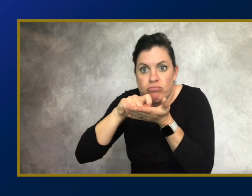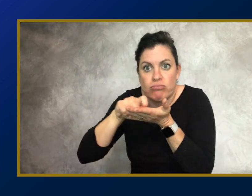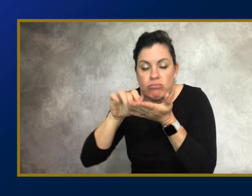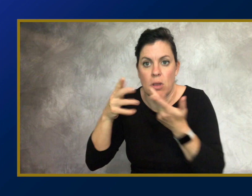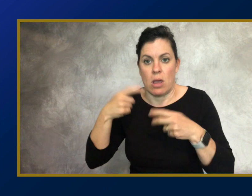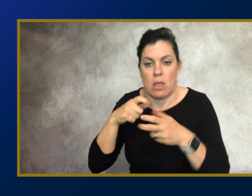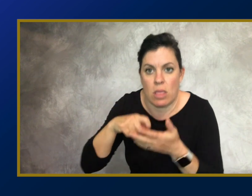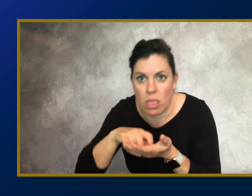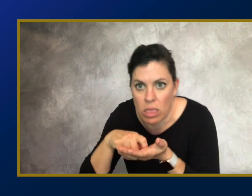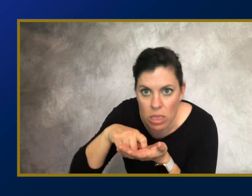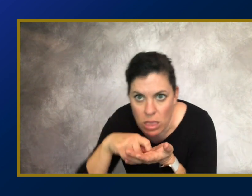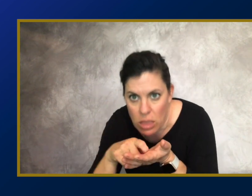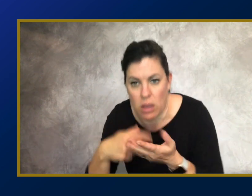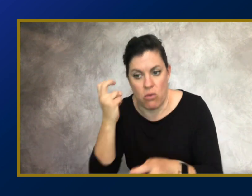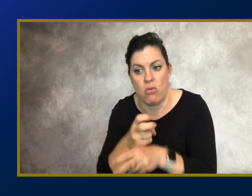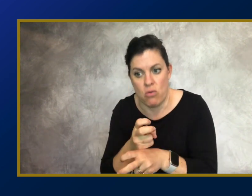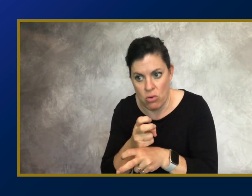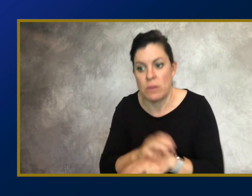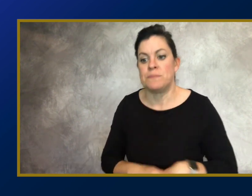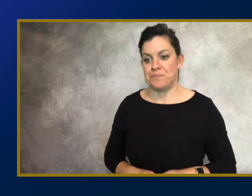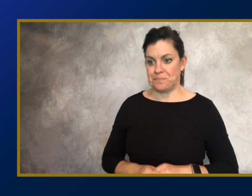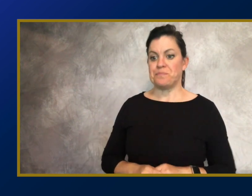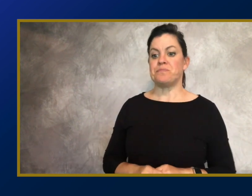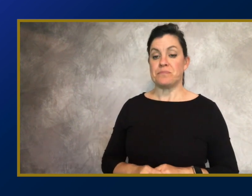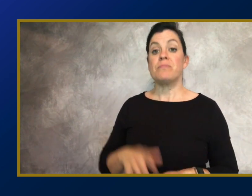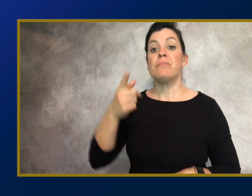they tend to be the ones looking for support. So, if you have children in the line,